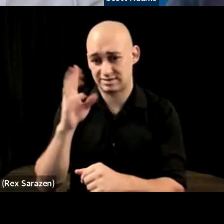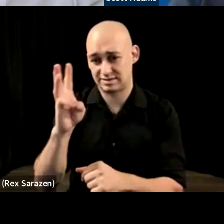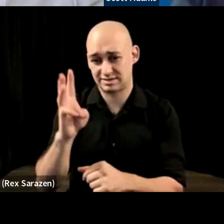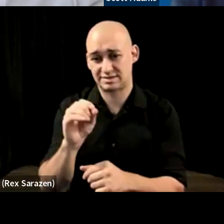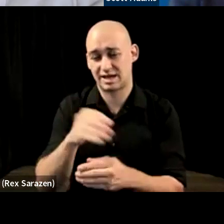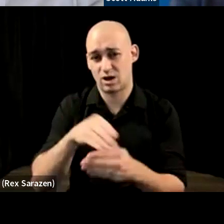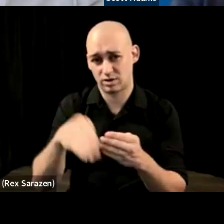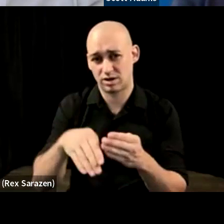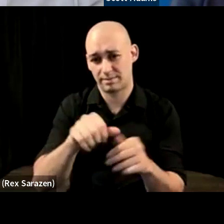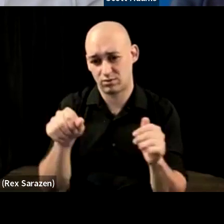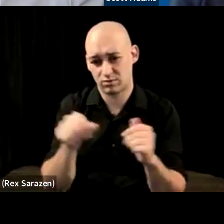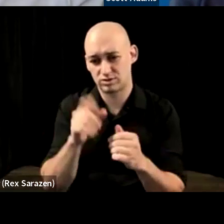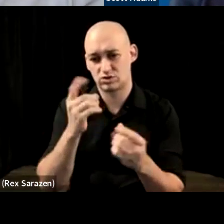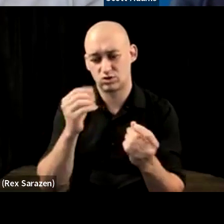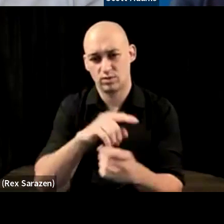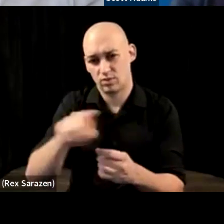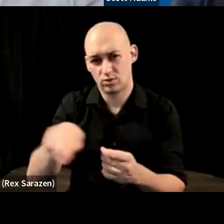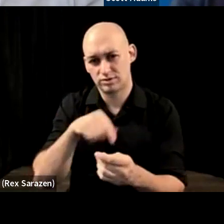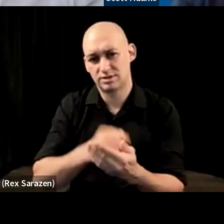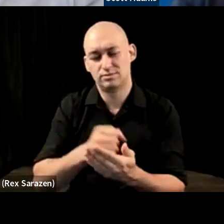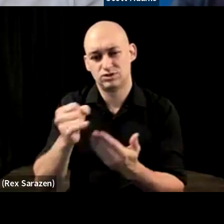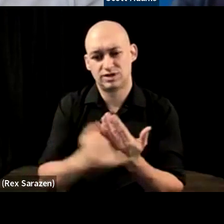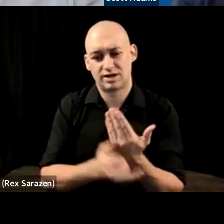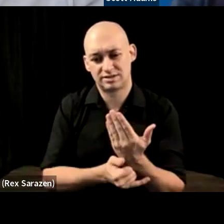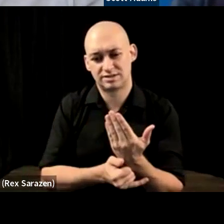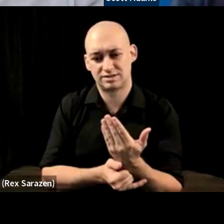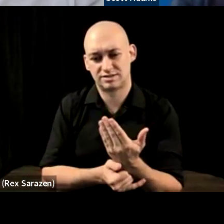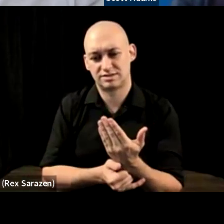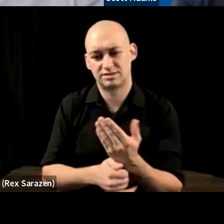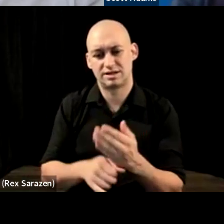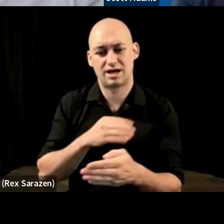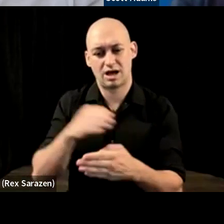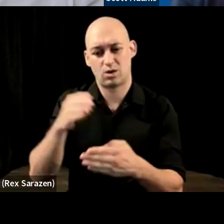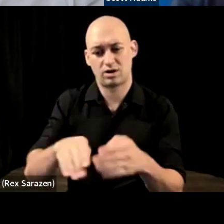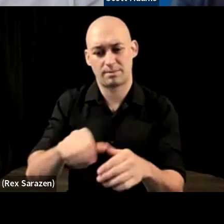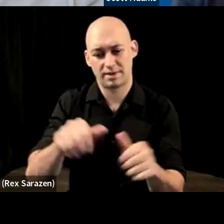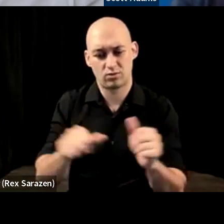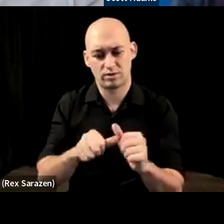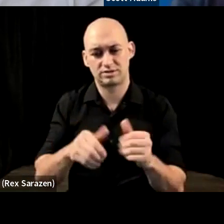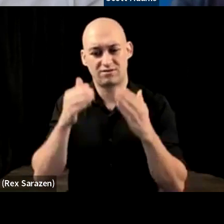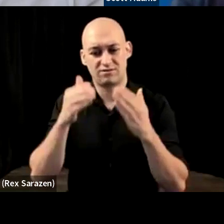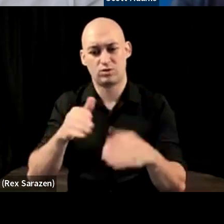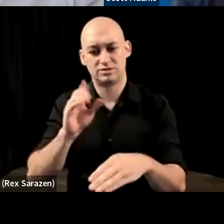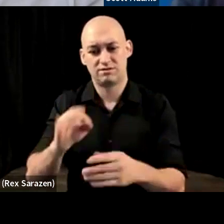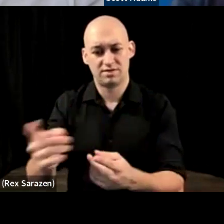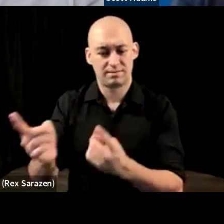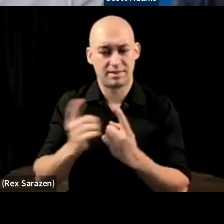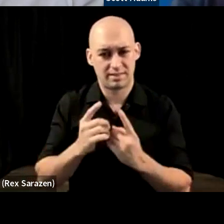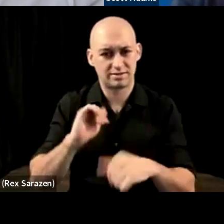do those subjects outcome areas, the focus of this upcoming implementation process or could